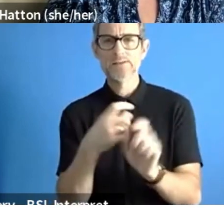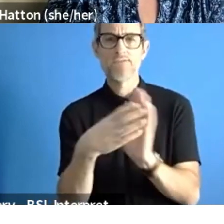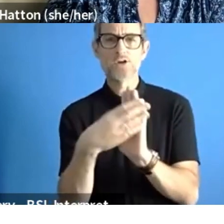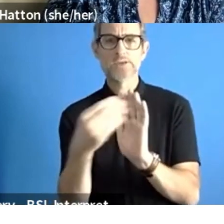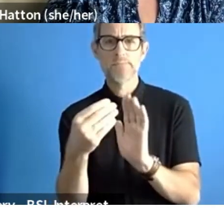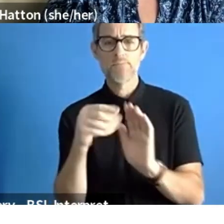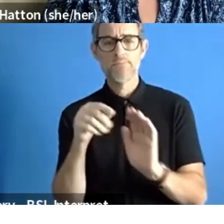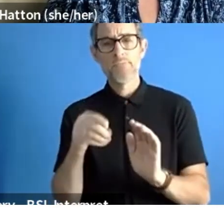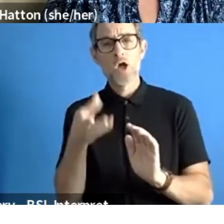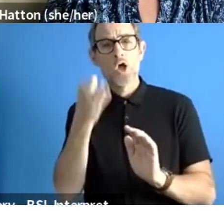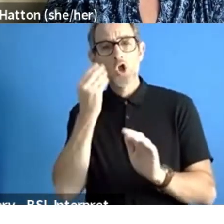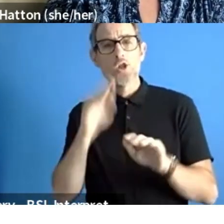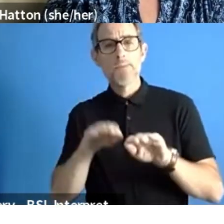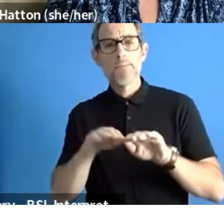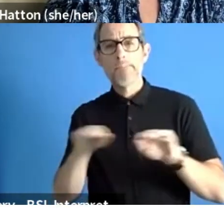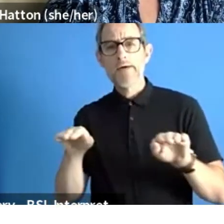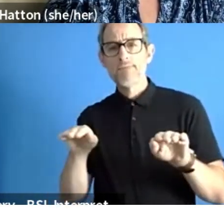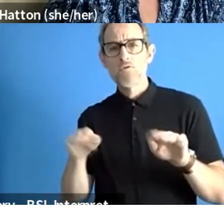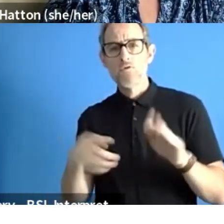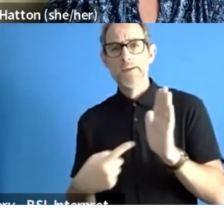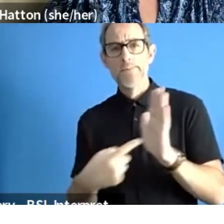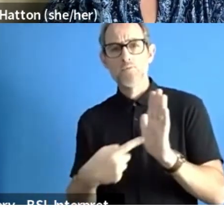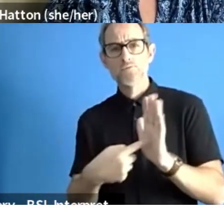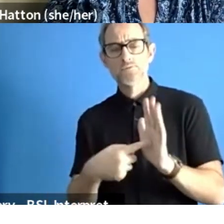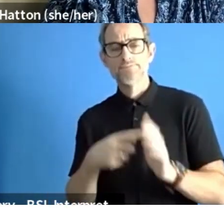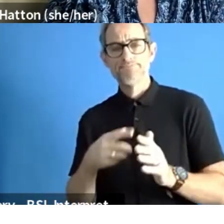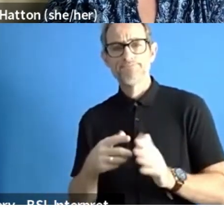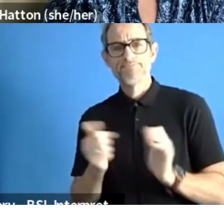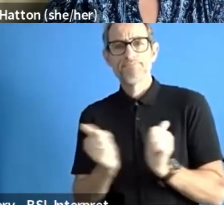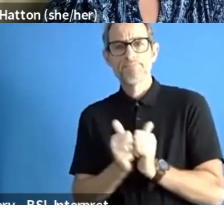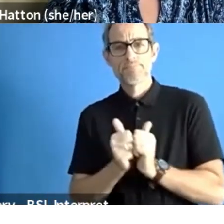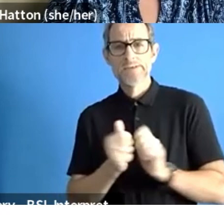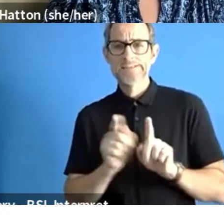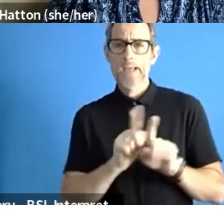learning platforms are important as well and we have had the same problem